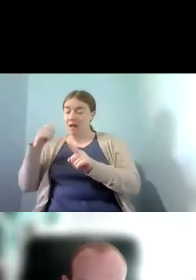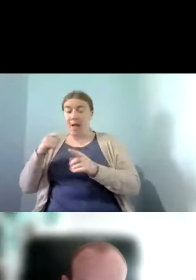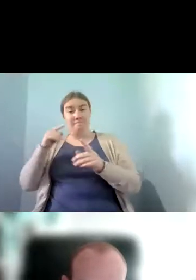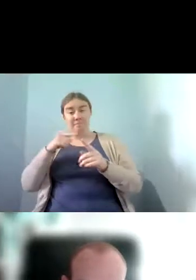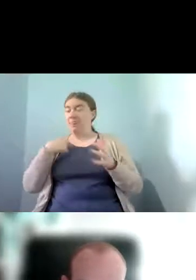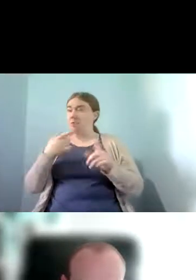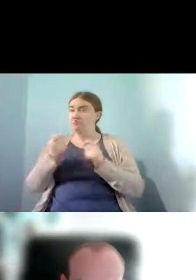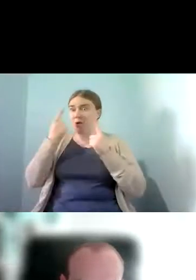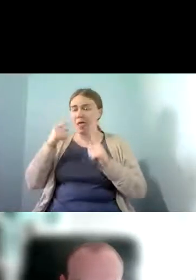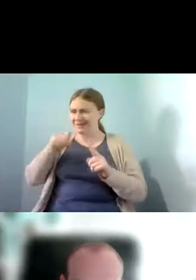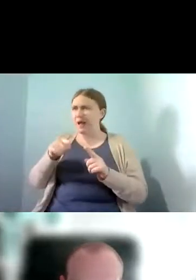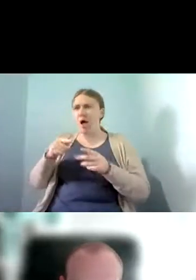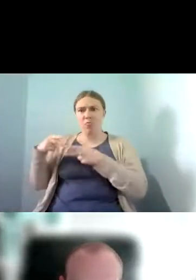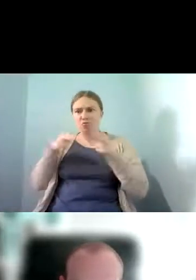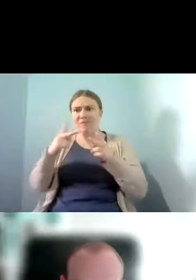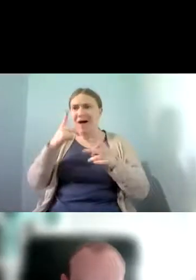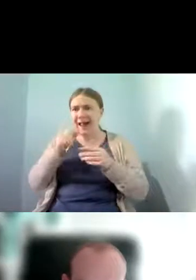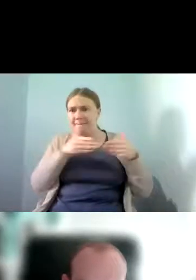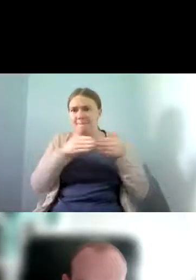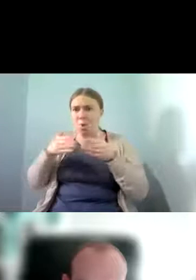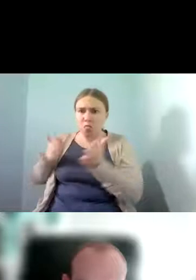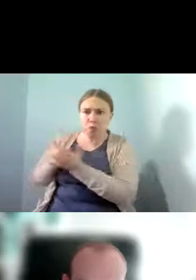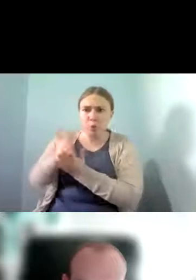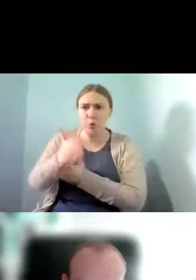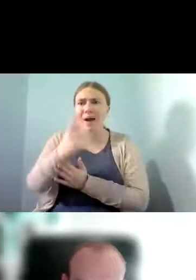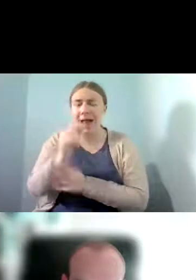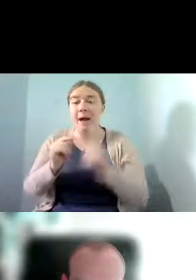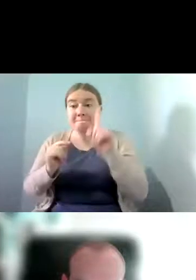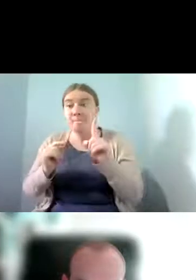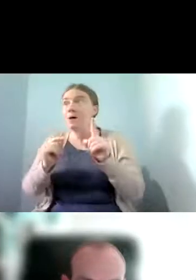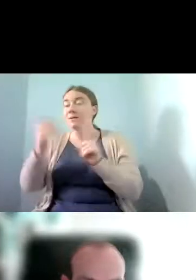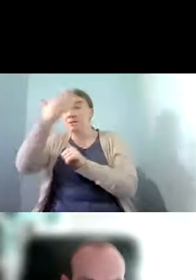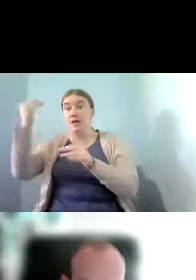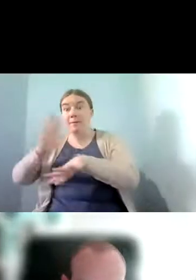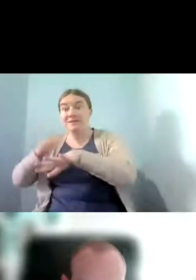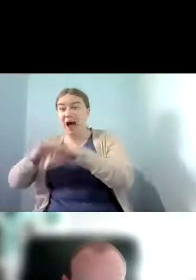but navigation is very much impeded by the lowness of the water in summer by the floods in